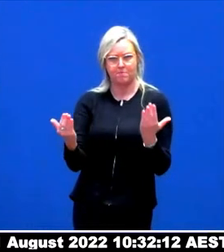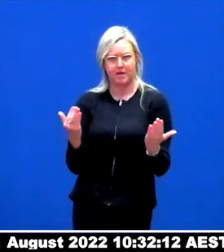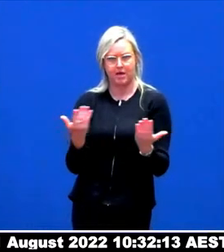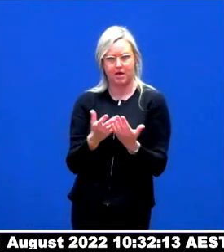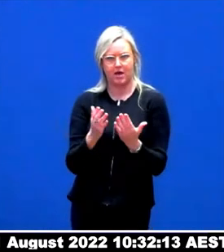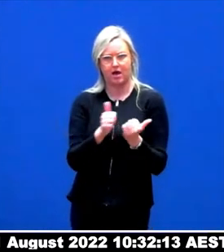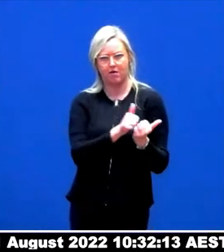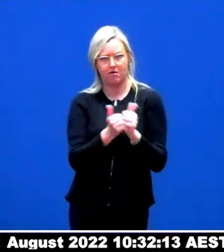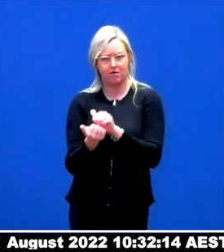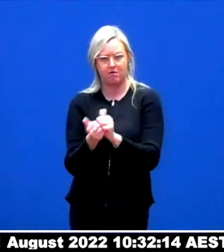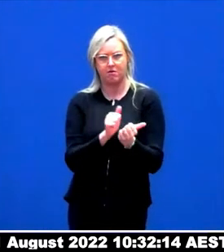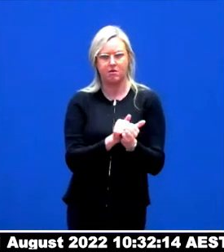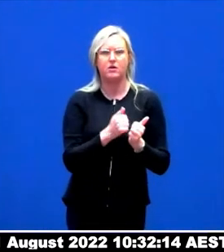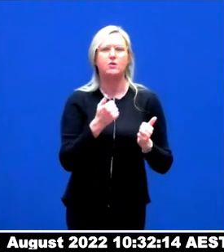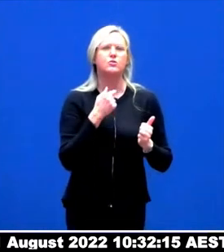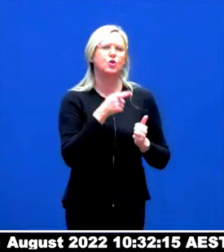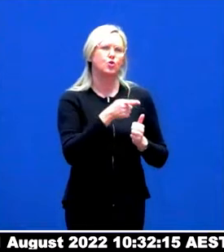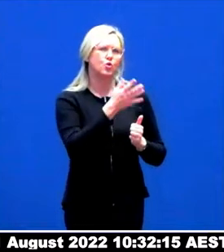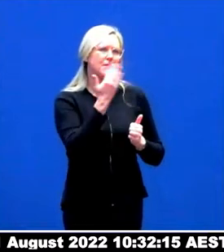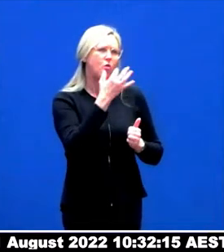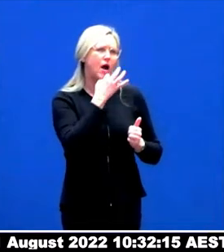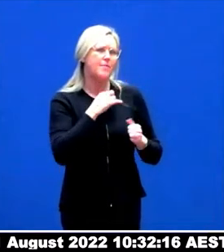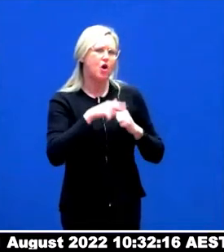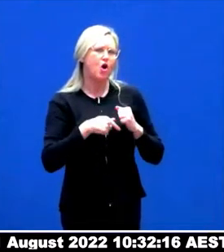sort of talking about the extra year which is really a rollover of an existing